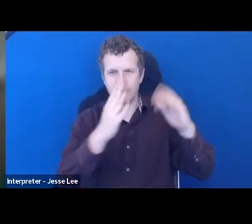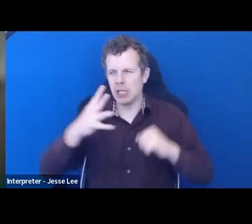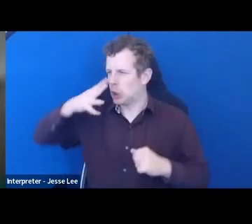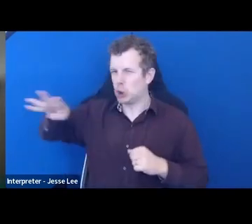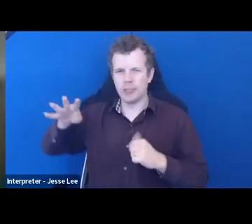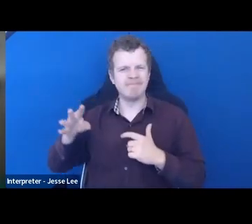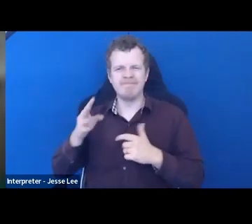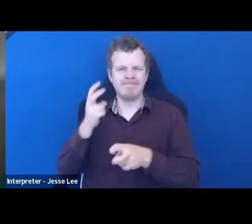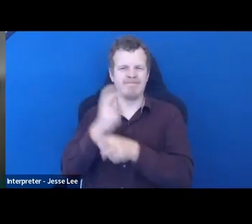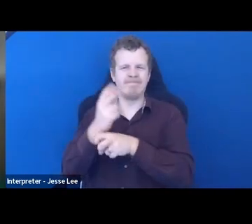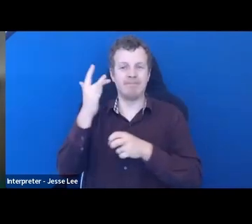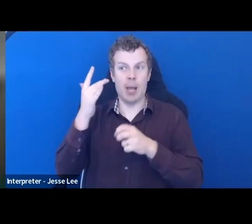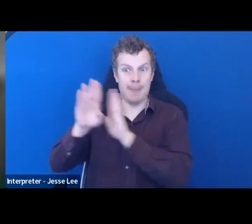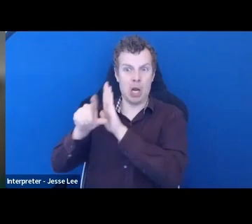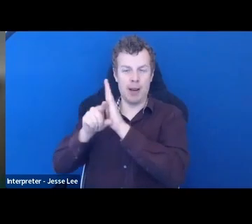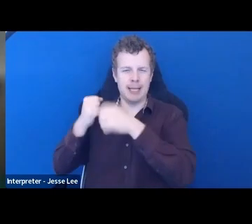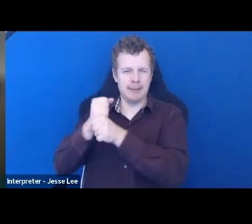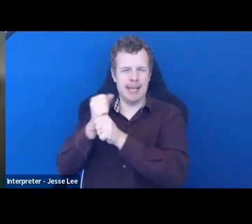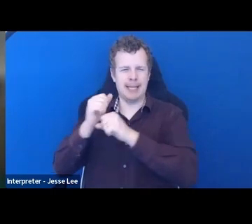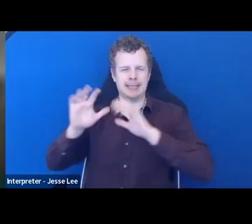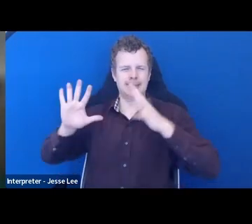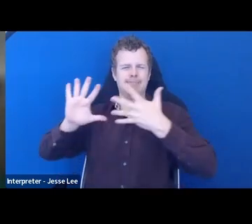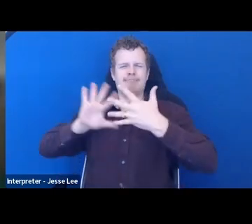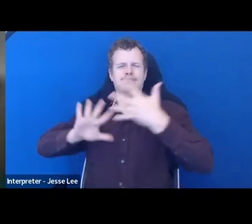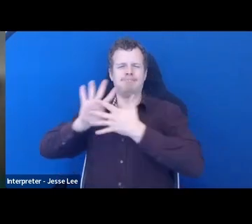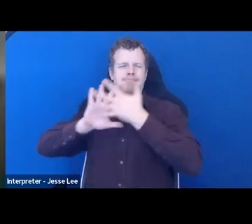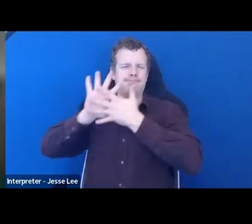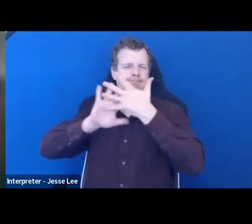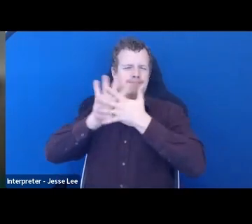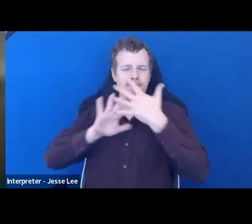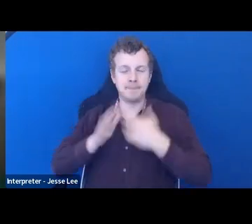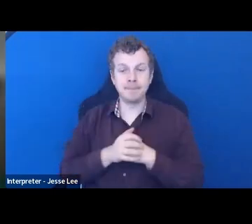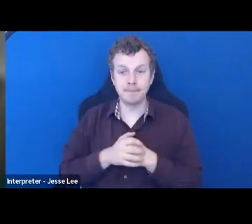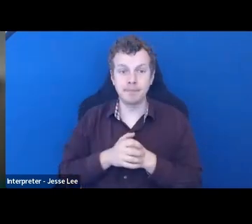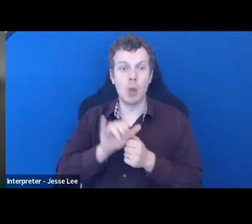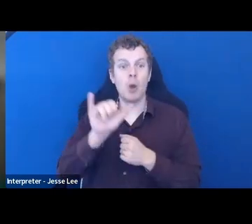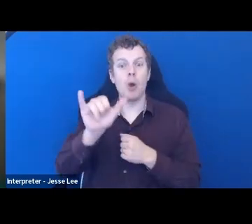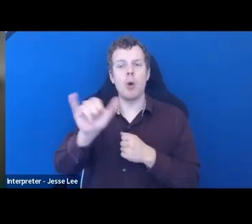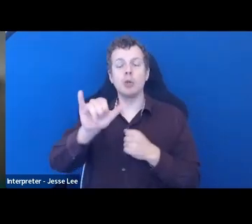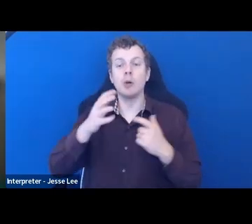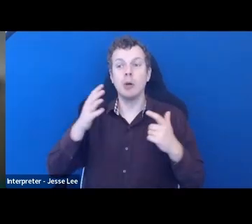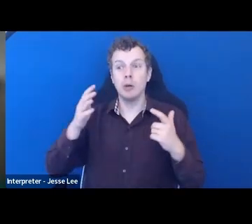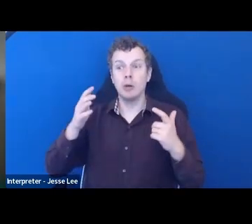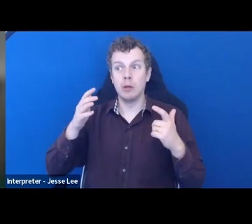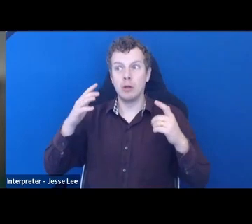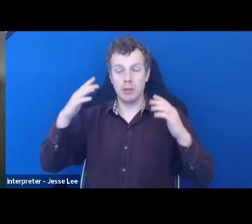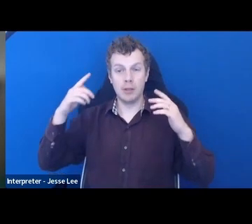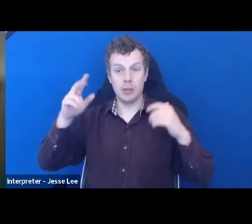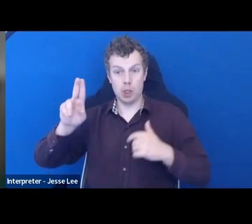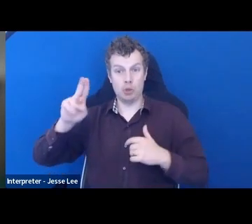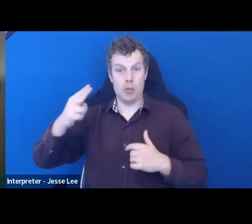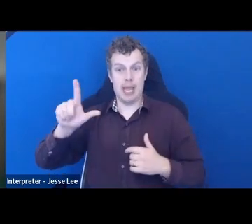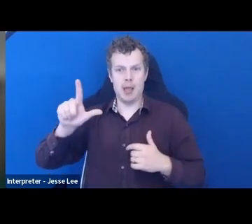We also can experience difficulty figuring out where sound is coming from.